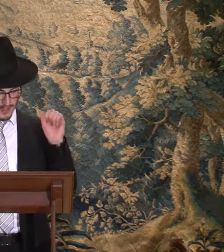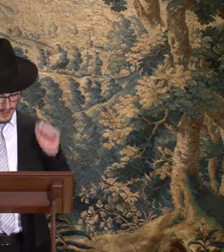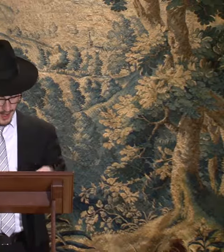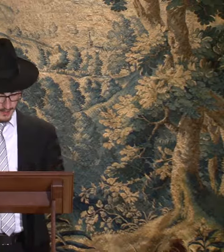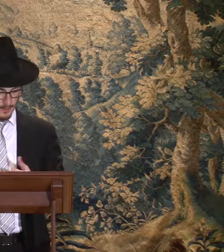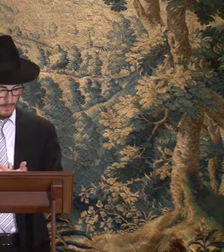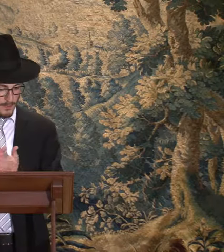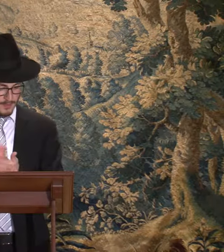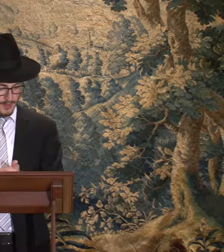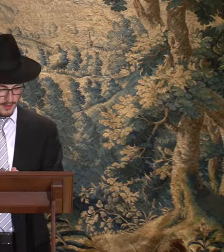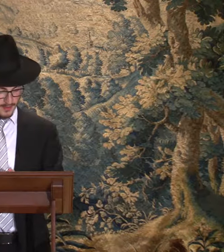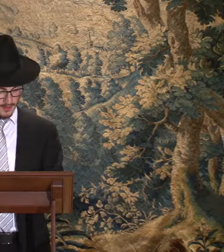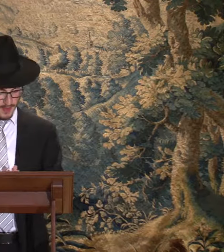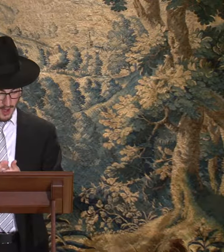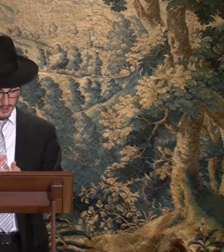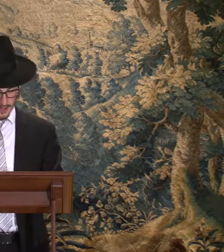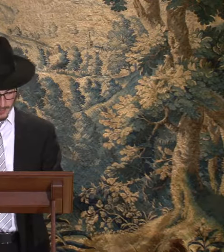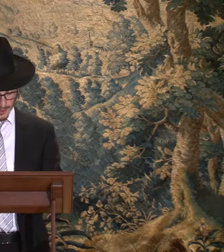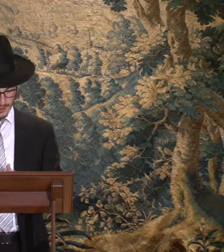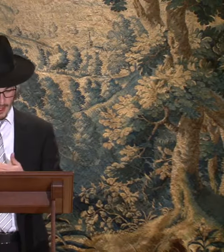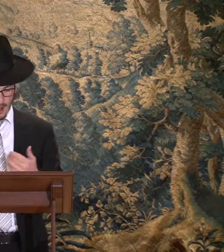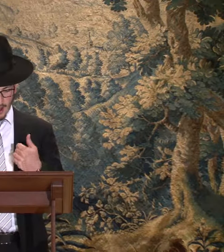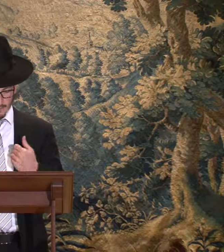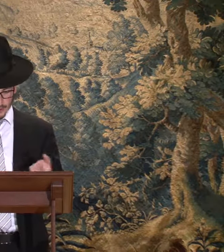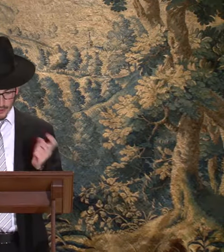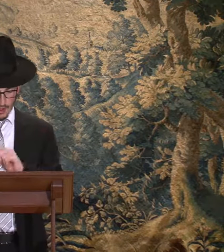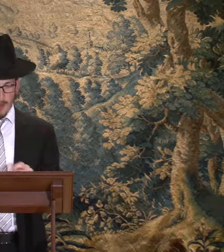the better, and I can vouch for that because it has changed my own life!